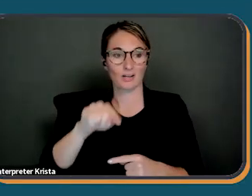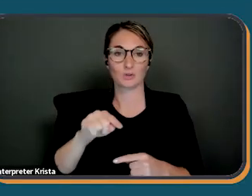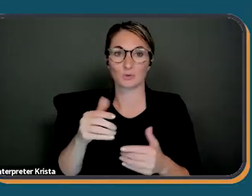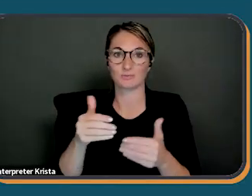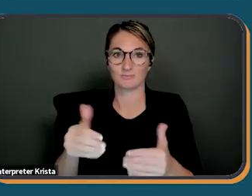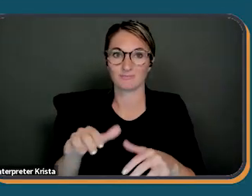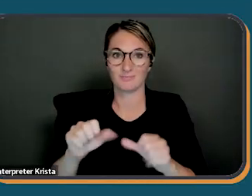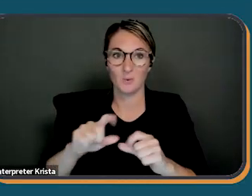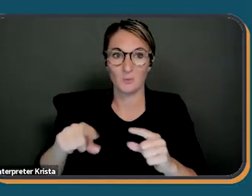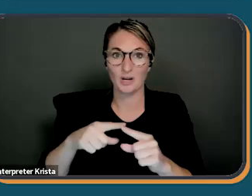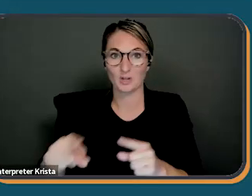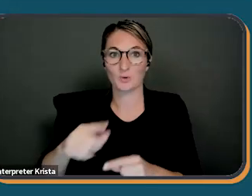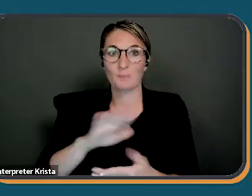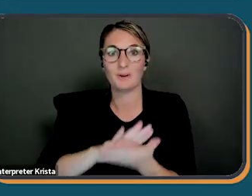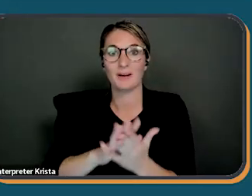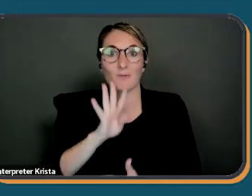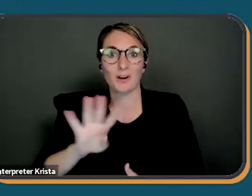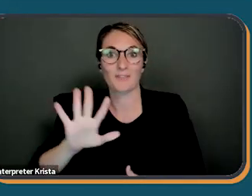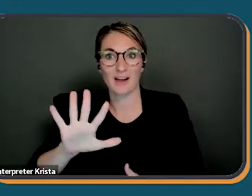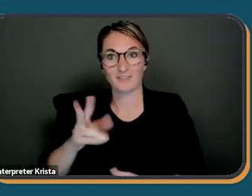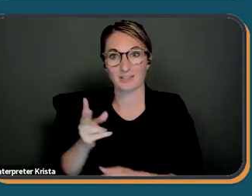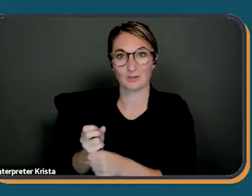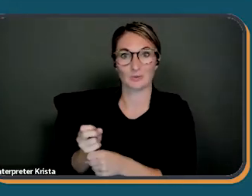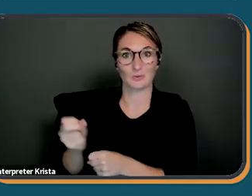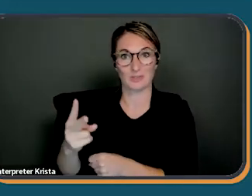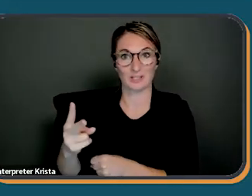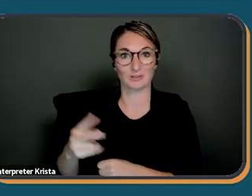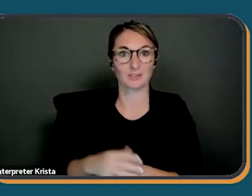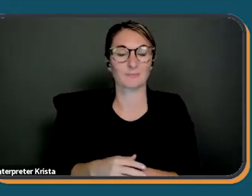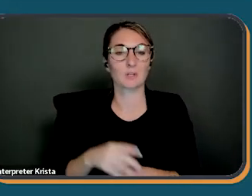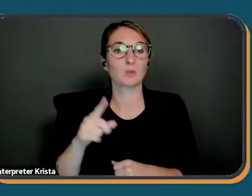And the colorectal cancer screenings look for cancer in your colon and rectum.